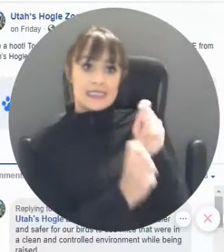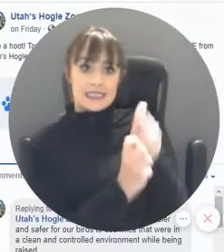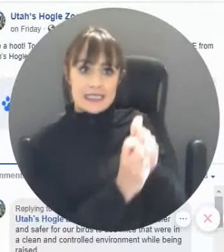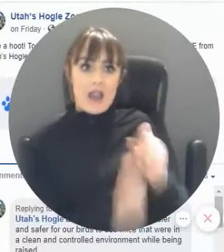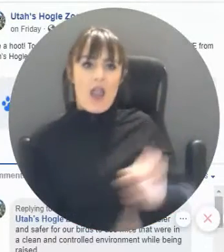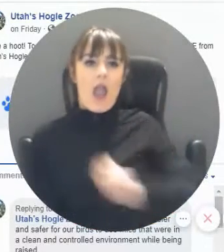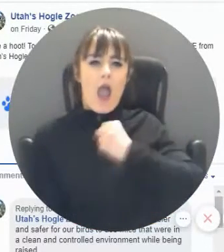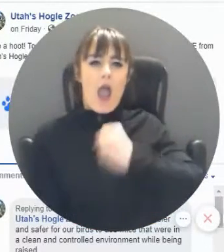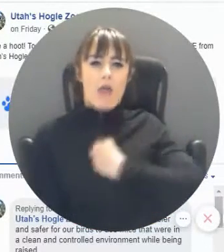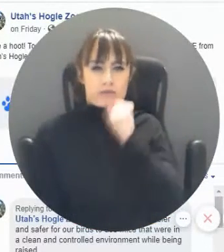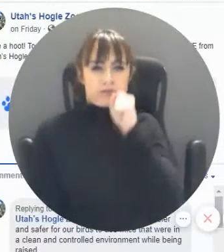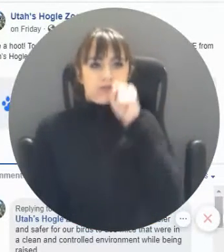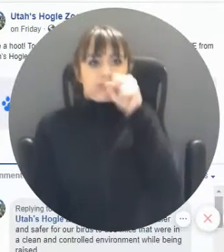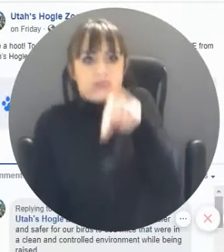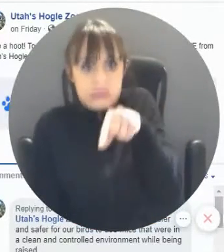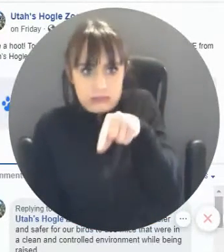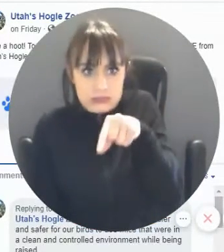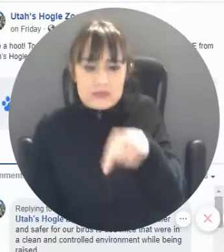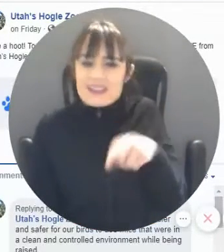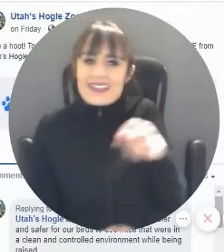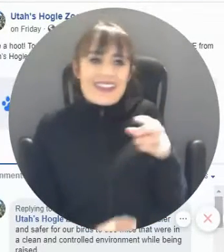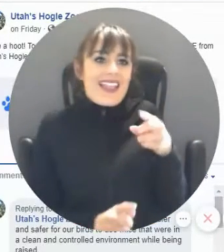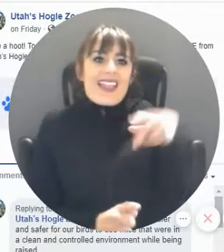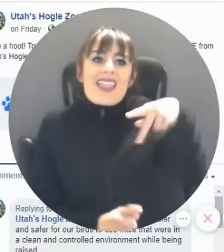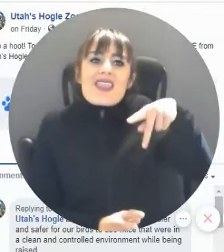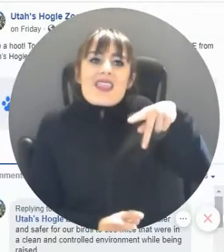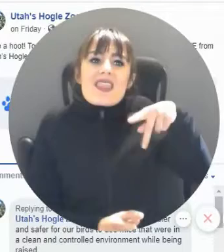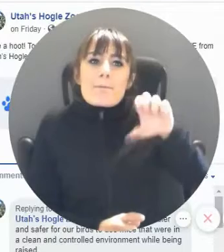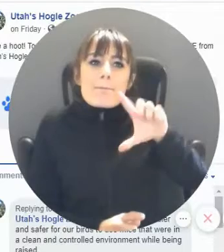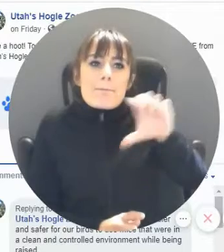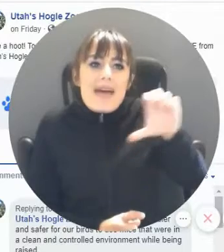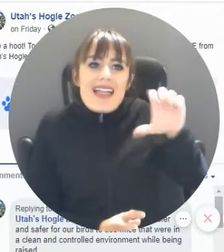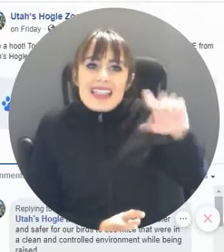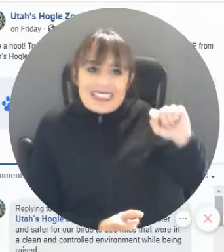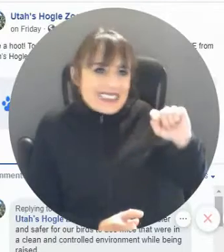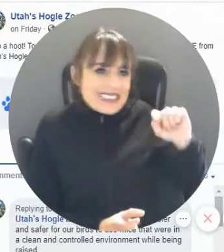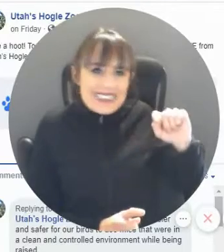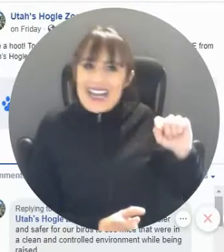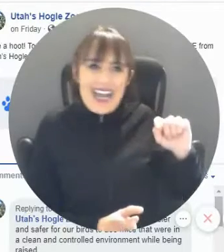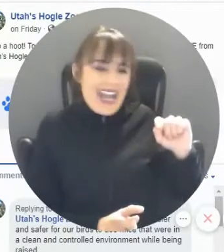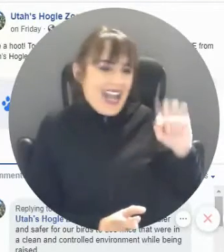all the indigestible material, the animal can not actually digest.